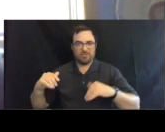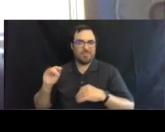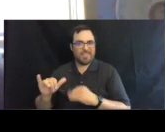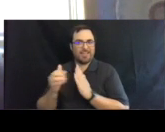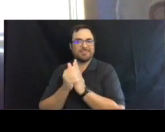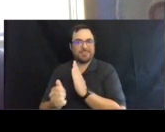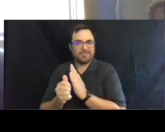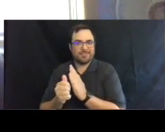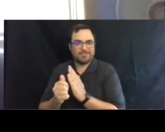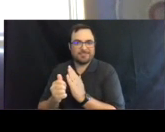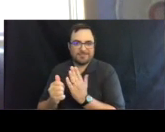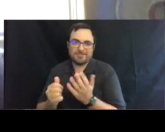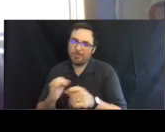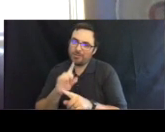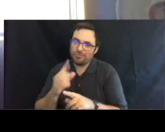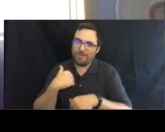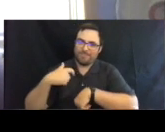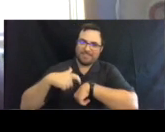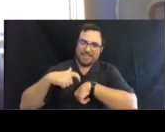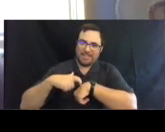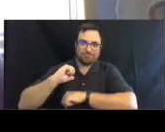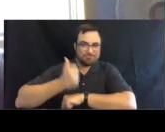this exercise. Just so that he knows and then we